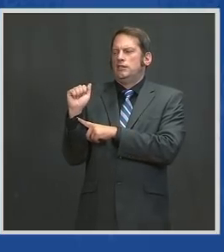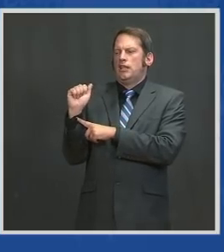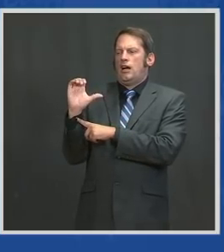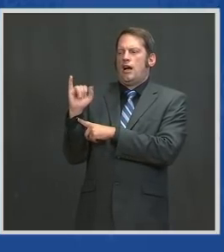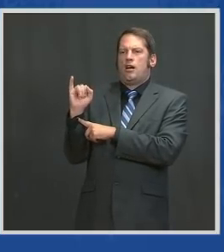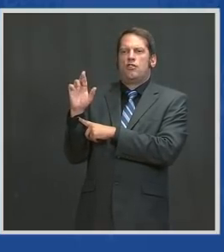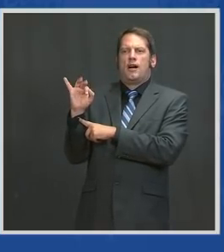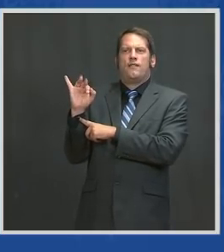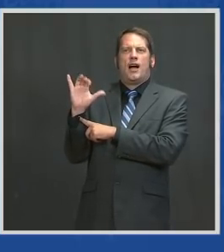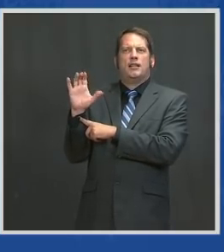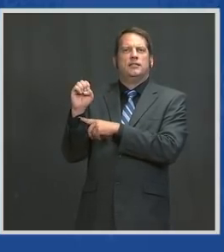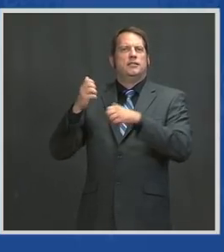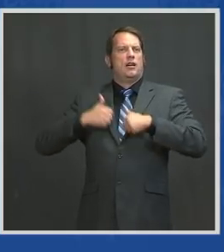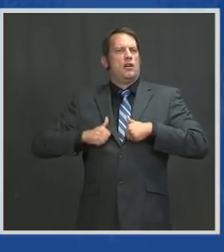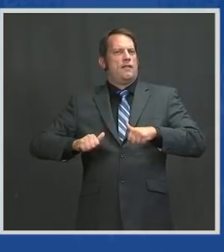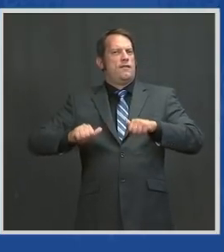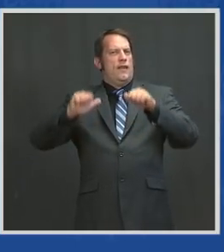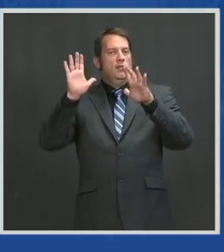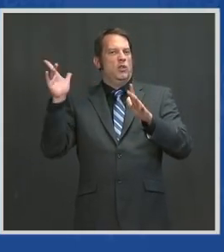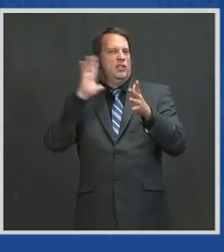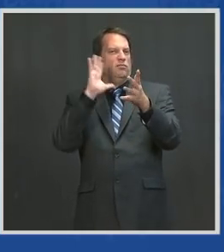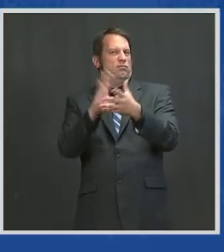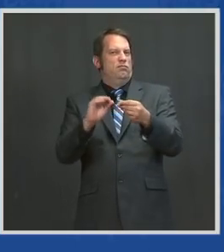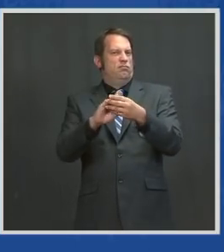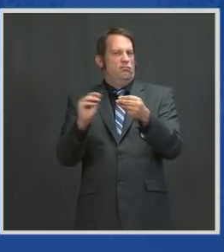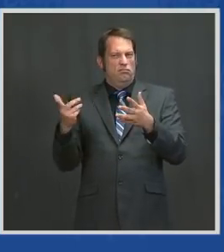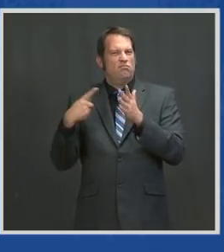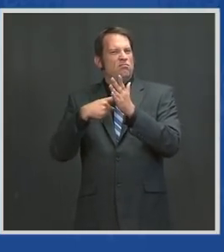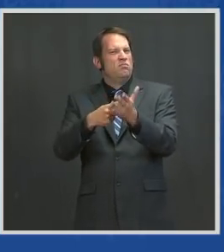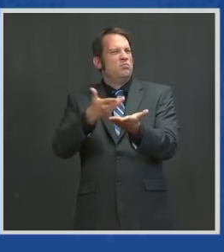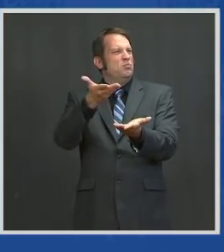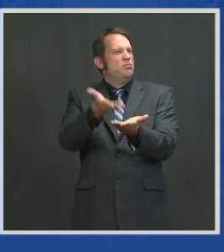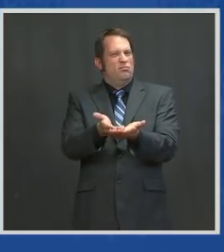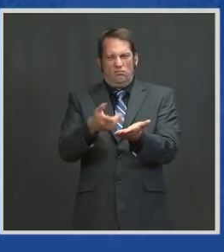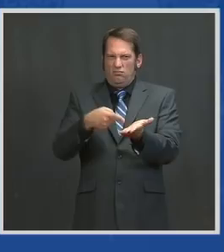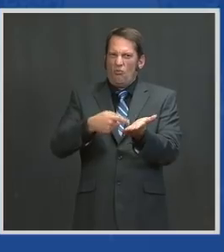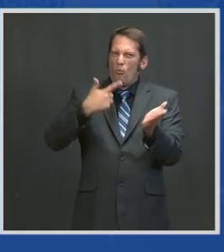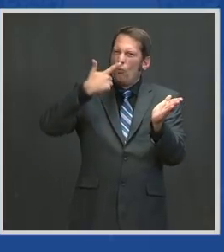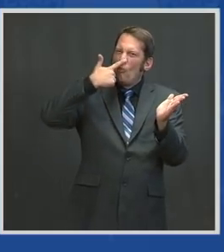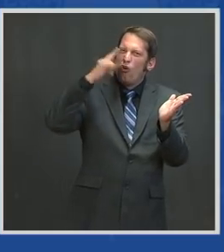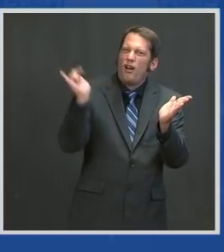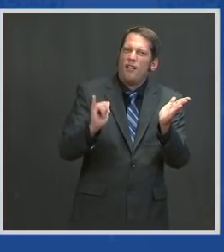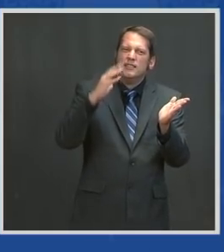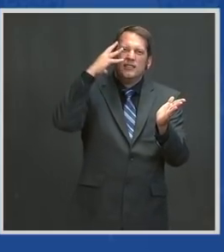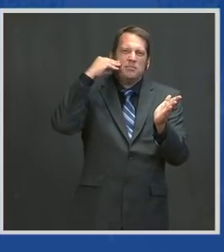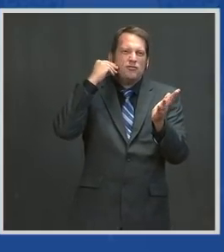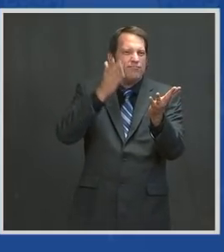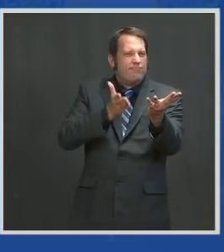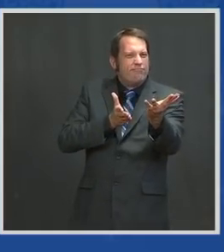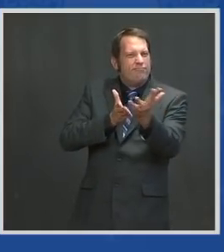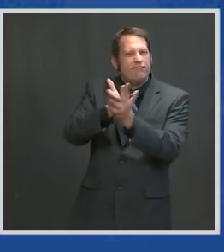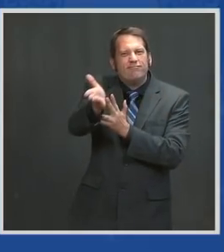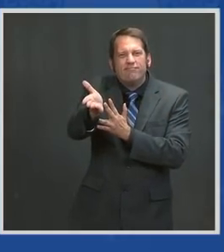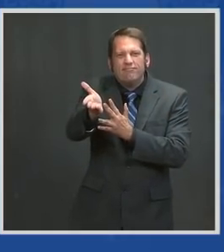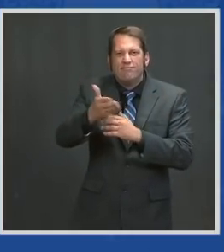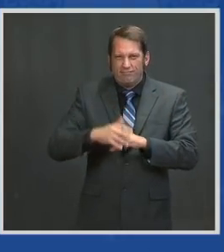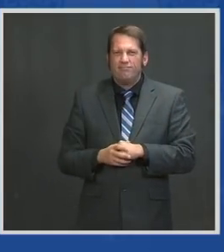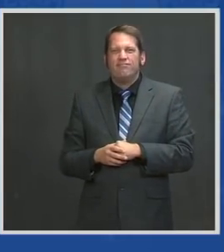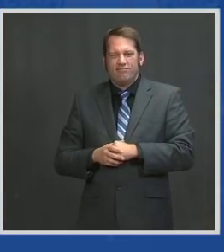of what resilience in the face of adversity looks like. She, like all of us, has been forever inspired by our families